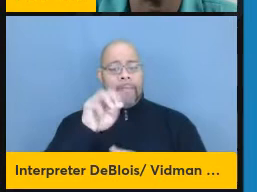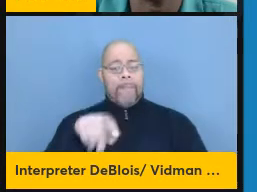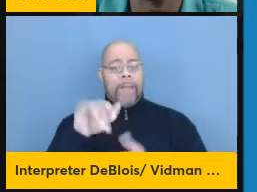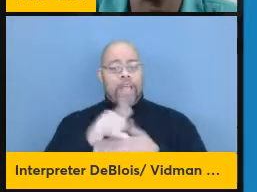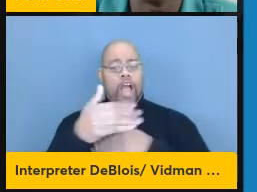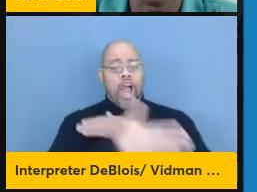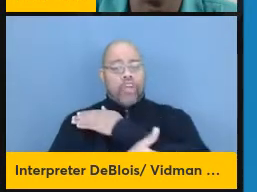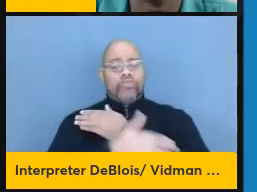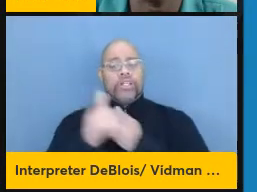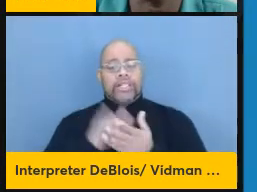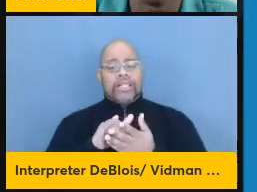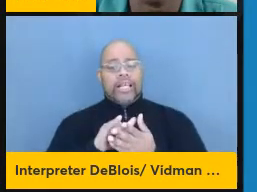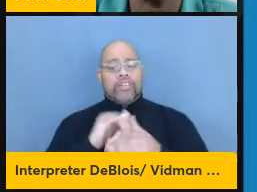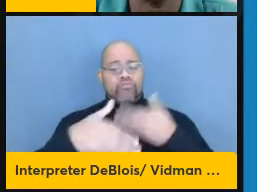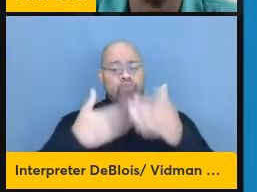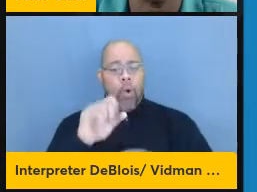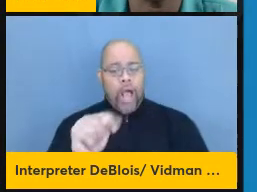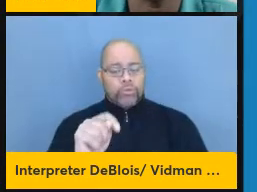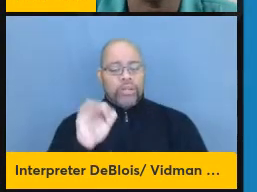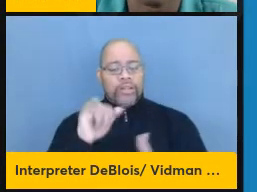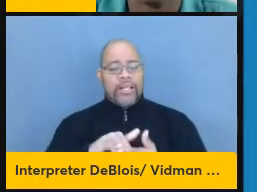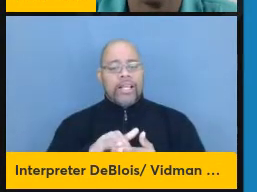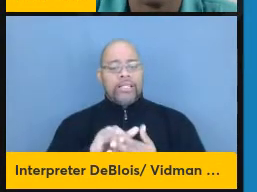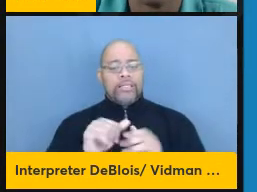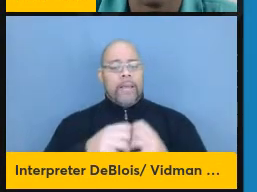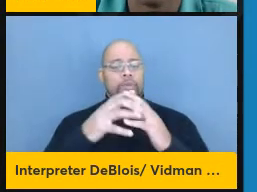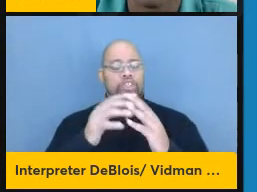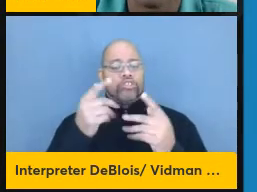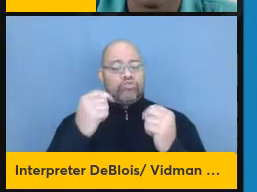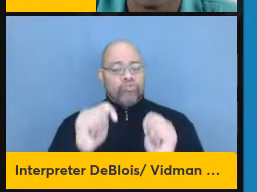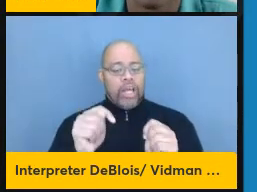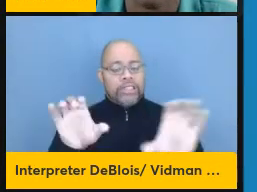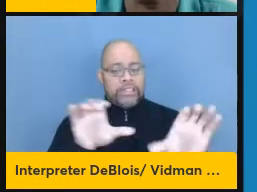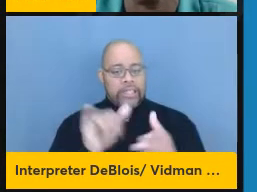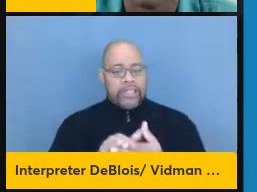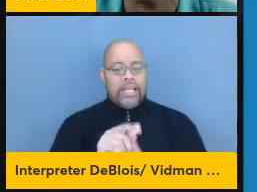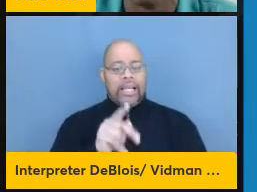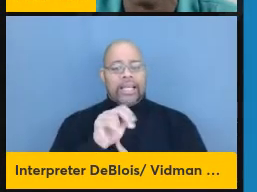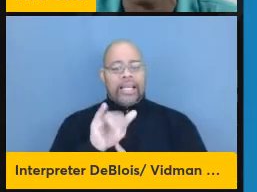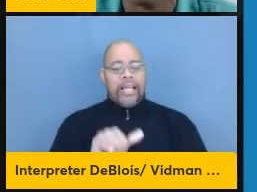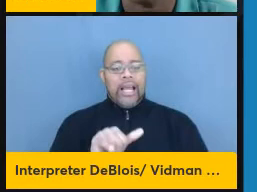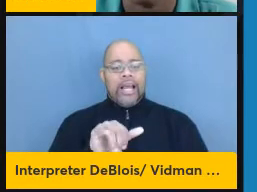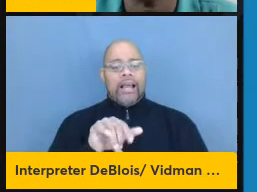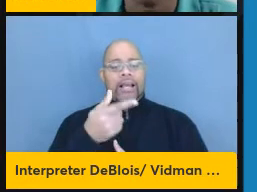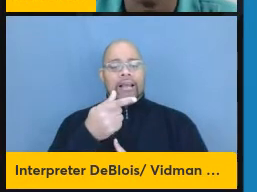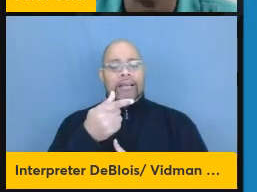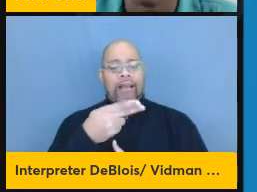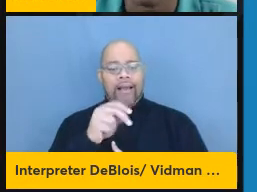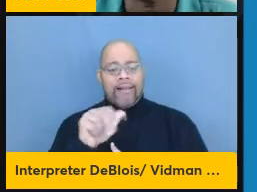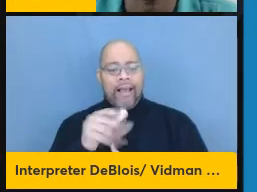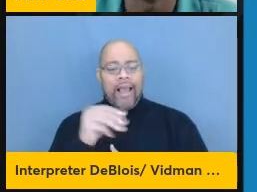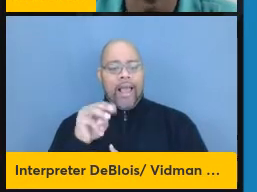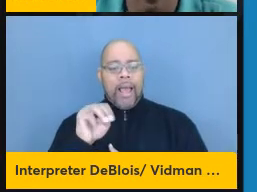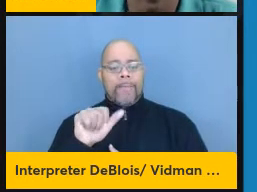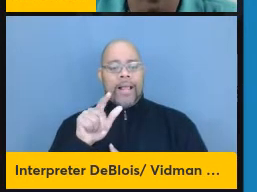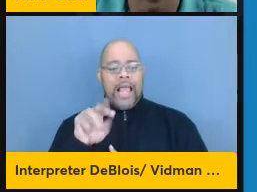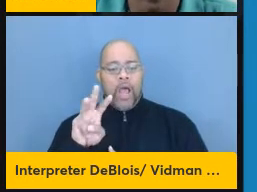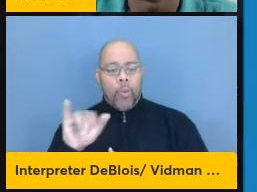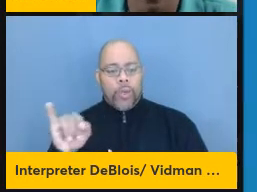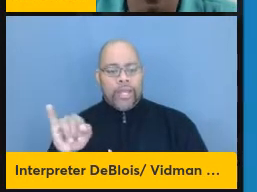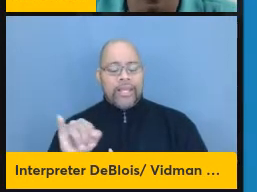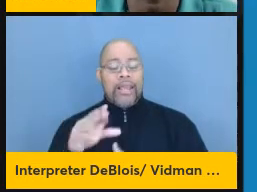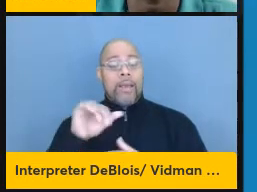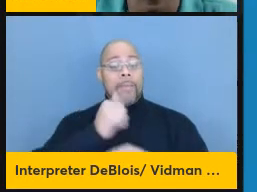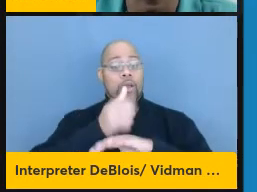which the rollout of the implementation trials was done Kenya, Ghana and Malawi. And based on that, the recommendation is